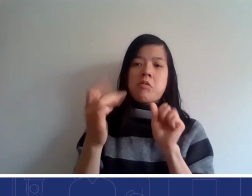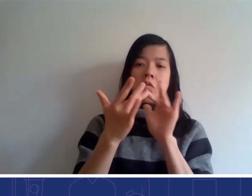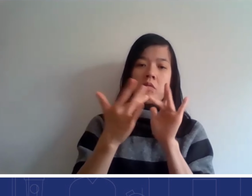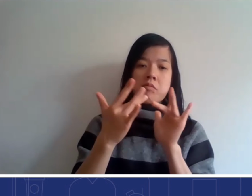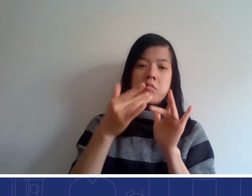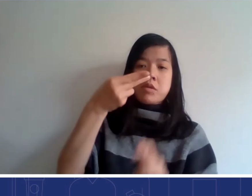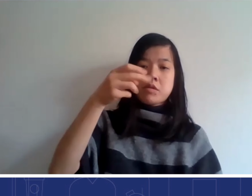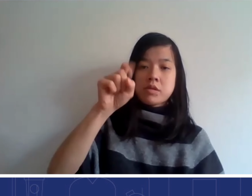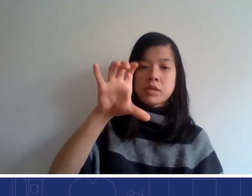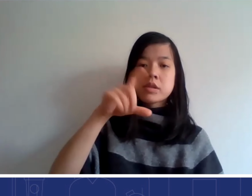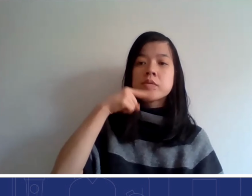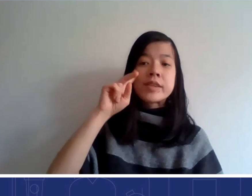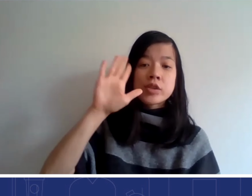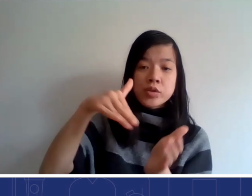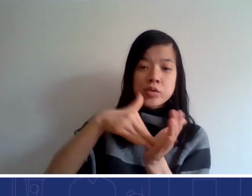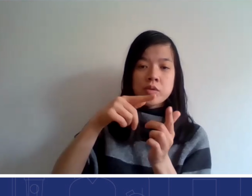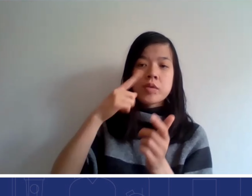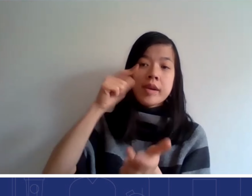and you can also contact HSDC,